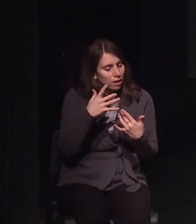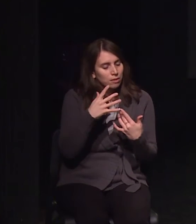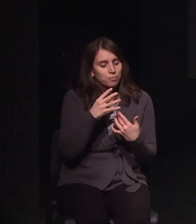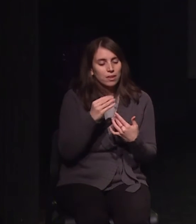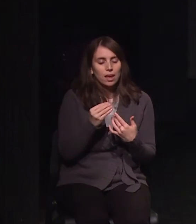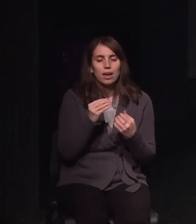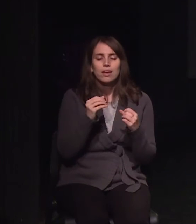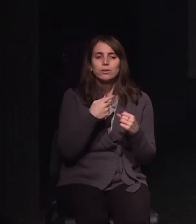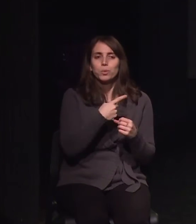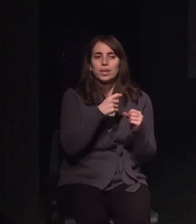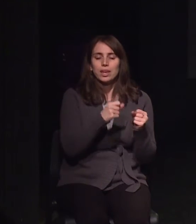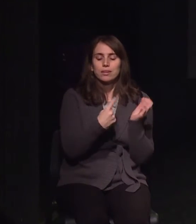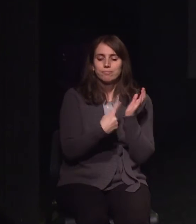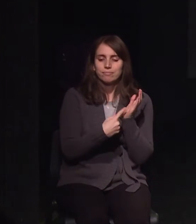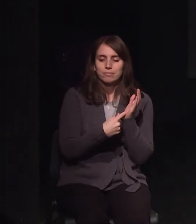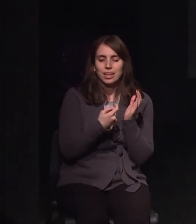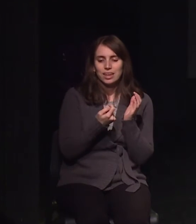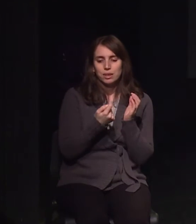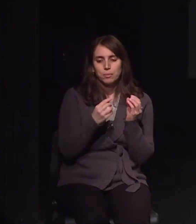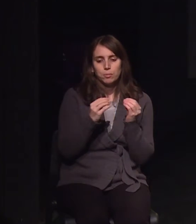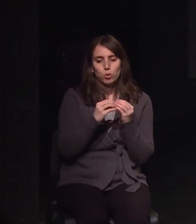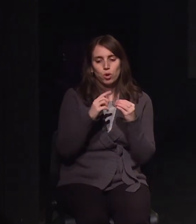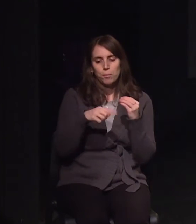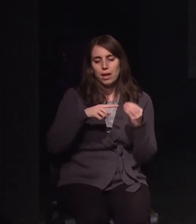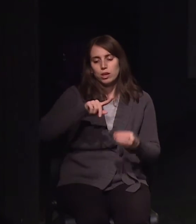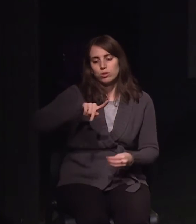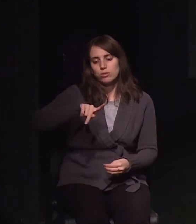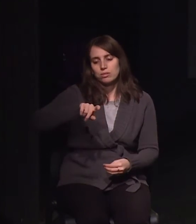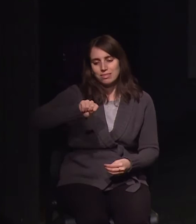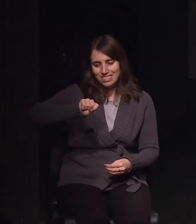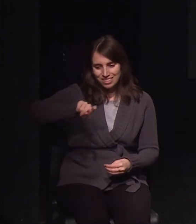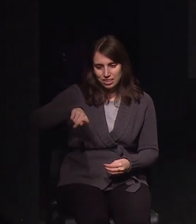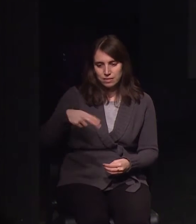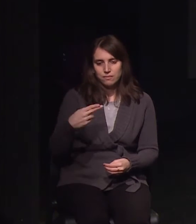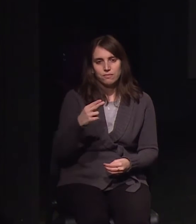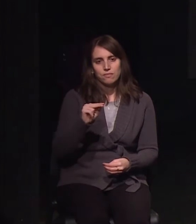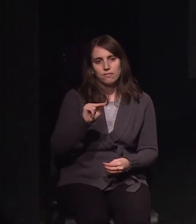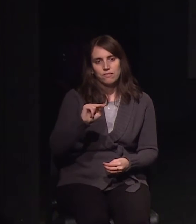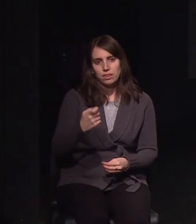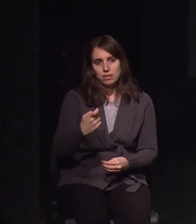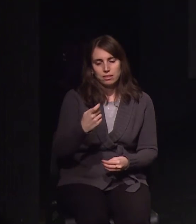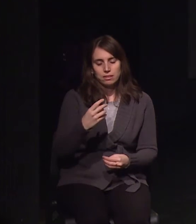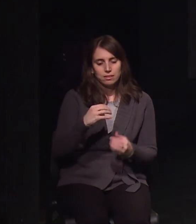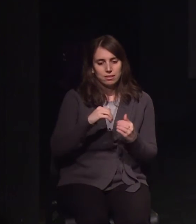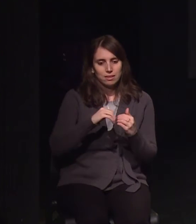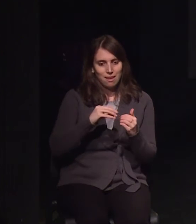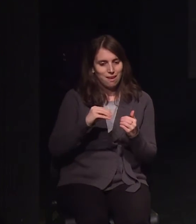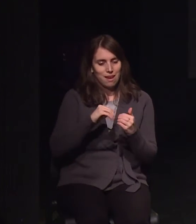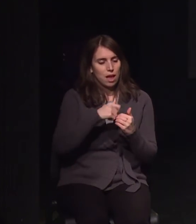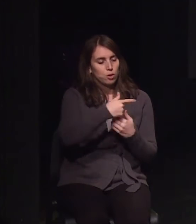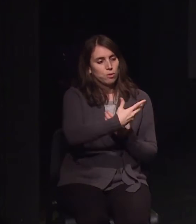more about Sphinx in the process, so that everyone knows how you come into this. Afa: Sure.